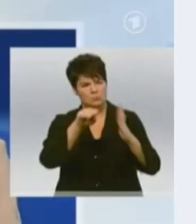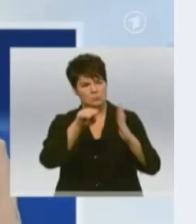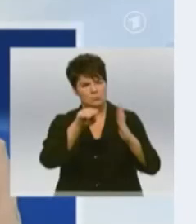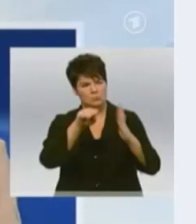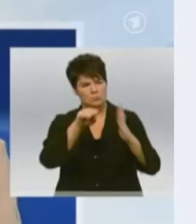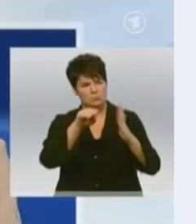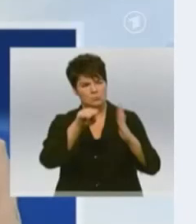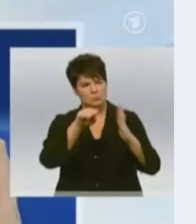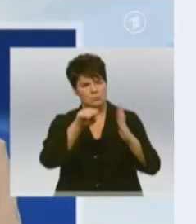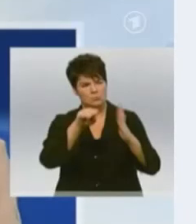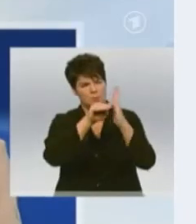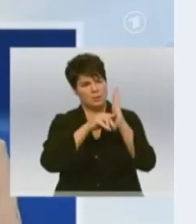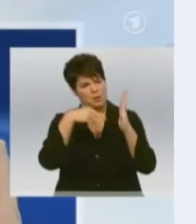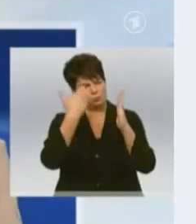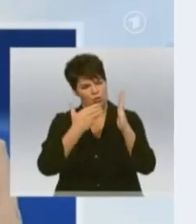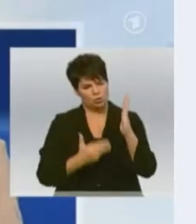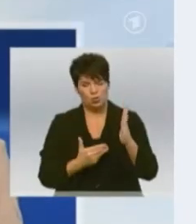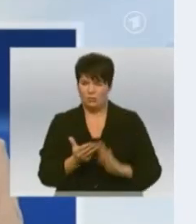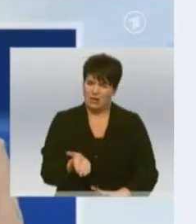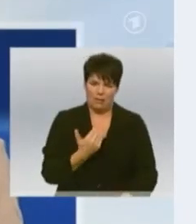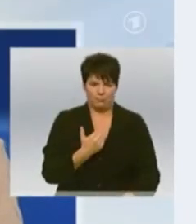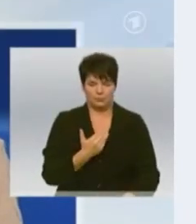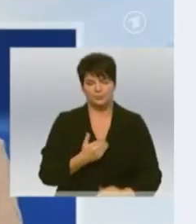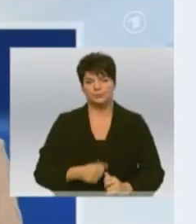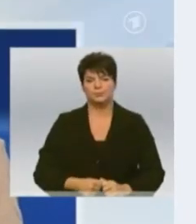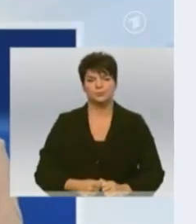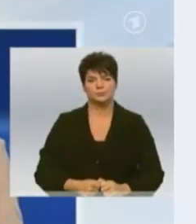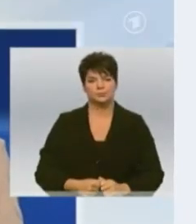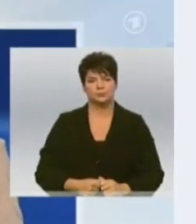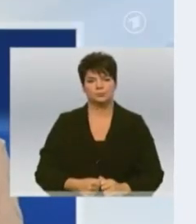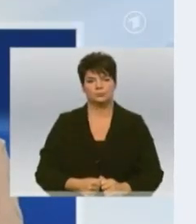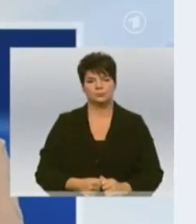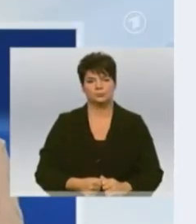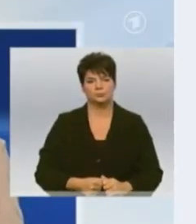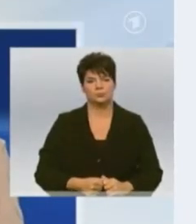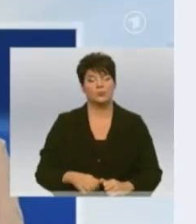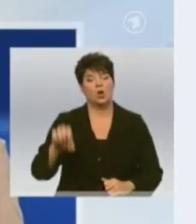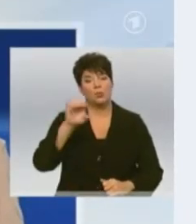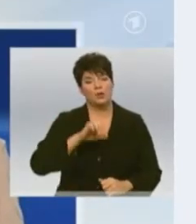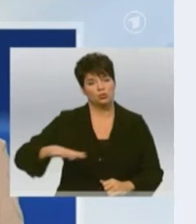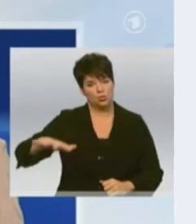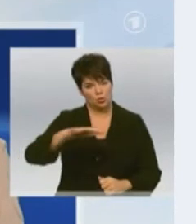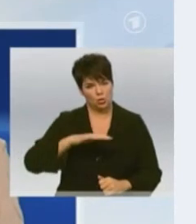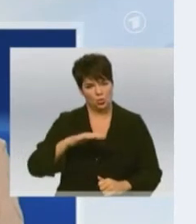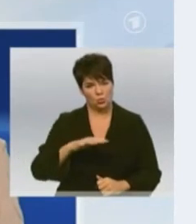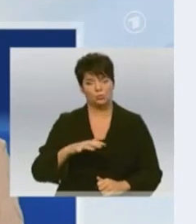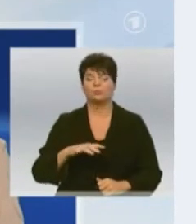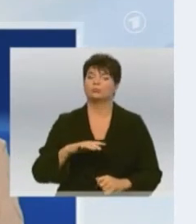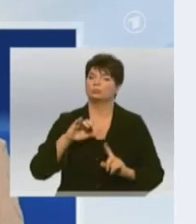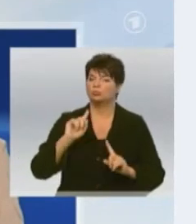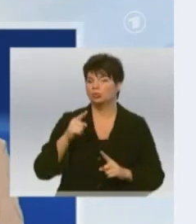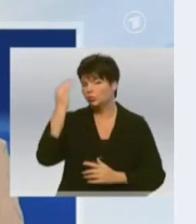Sign language can be embedded in a video. In this case, part of the video might be overlapped by a frame